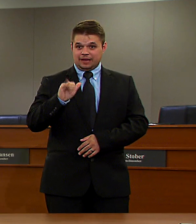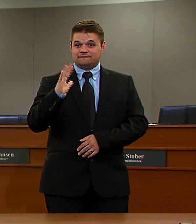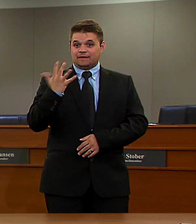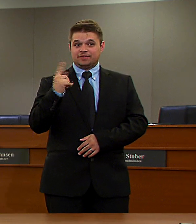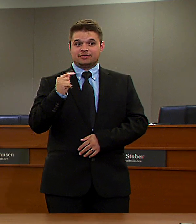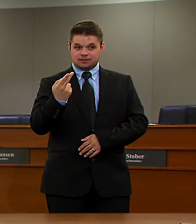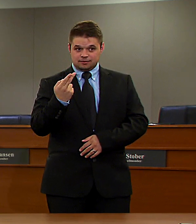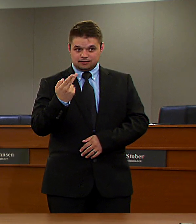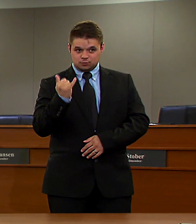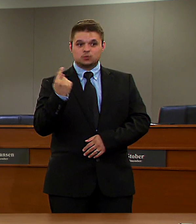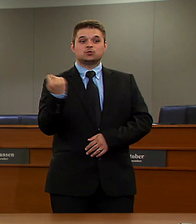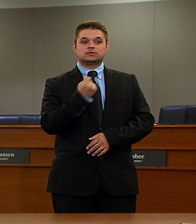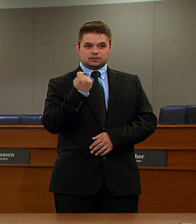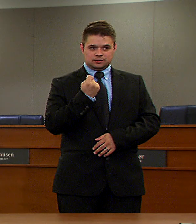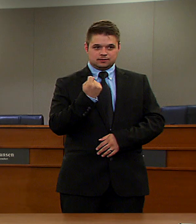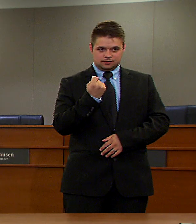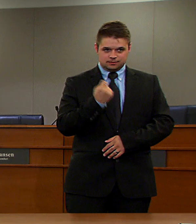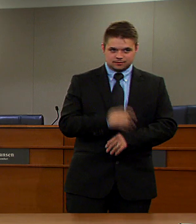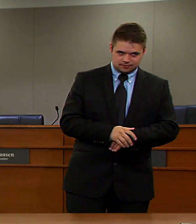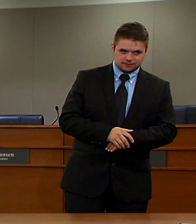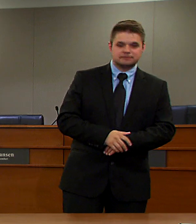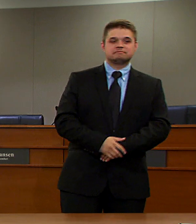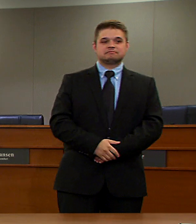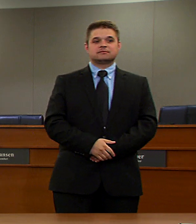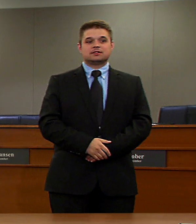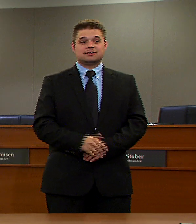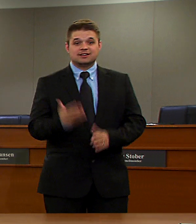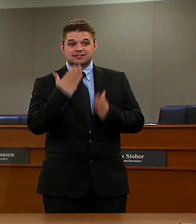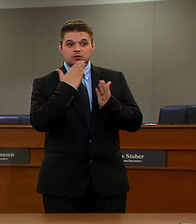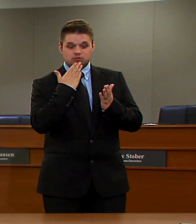Thank you to Alex and Abel our American Sign Language interpreters.